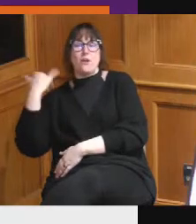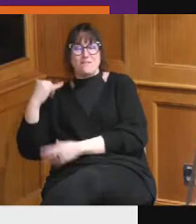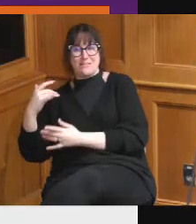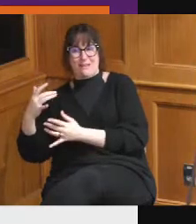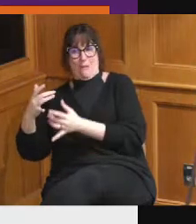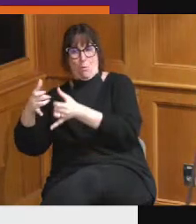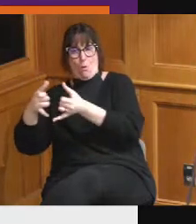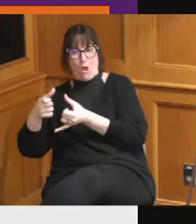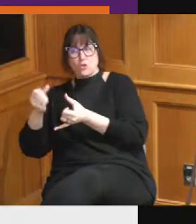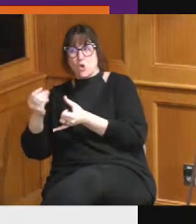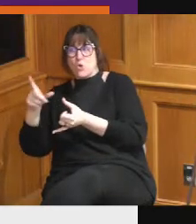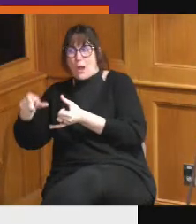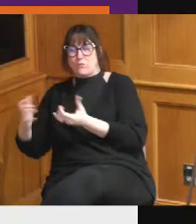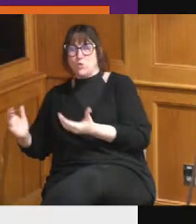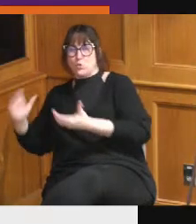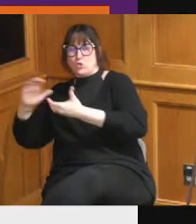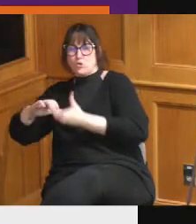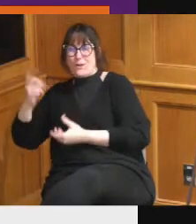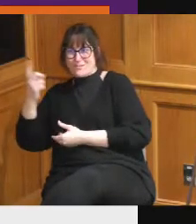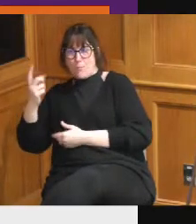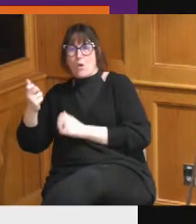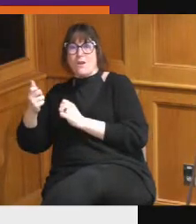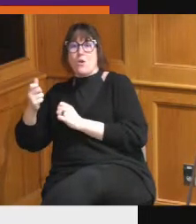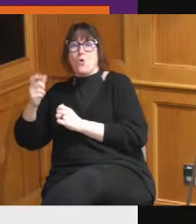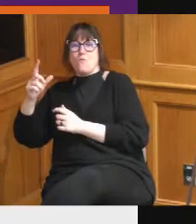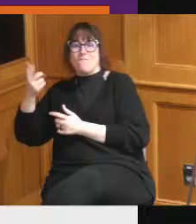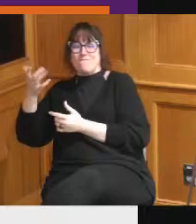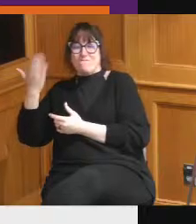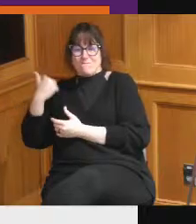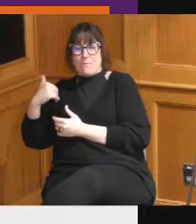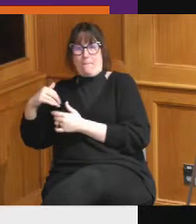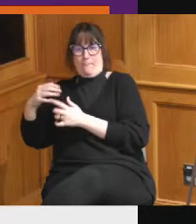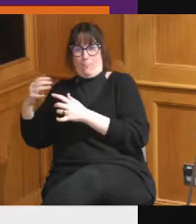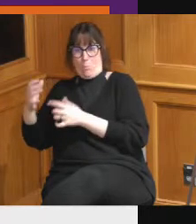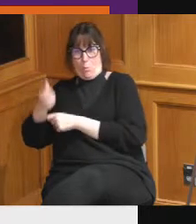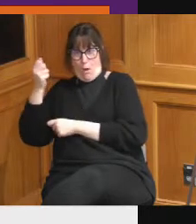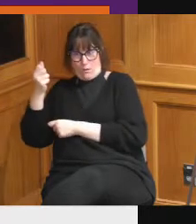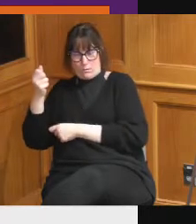with somebody who's already gotten one in the past so the point is it's a very high barrier entry and